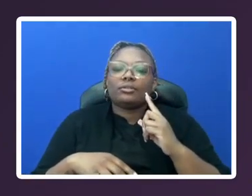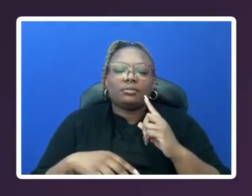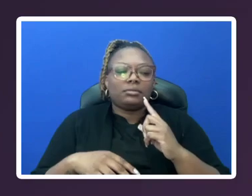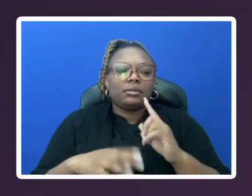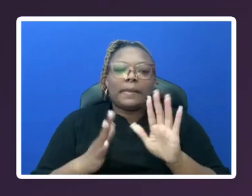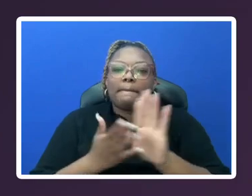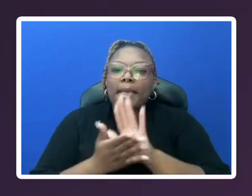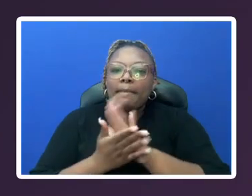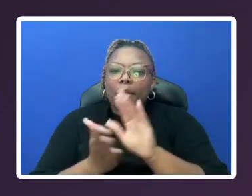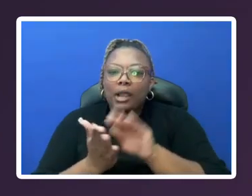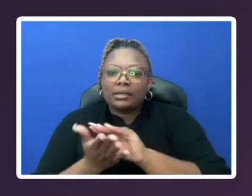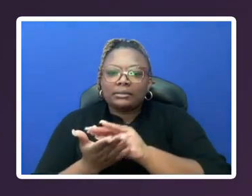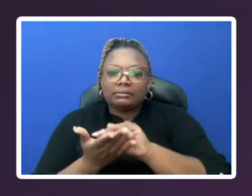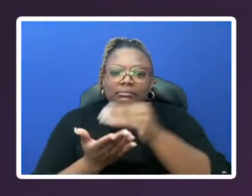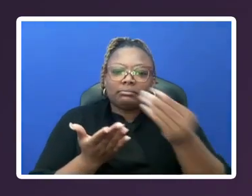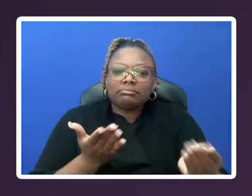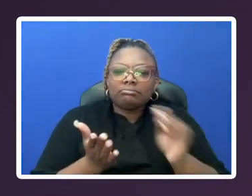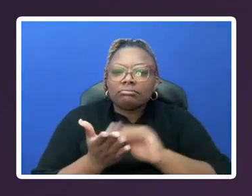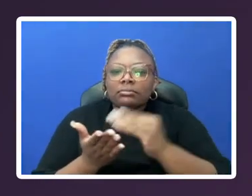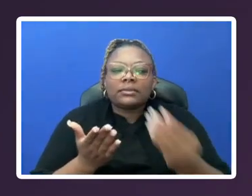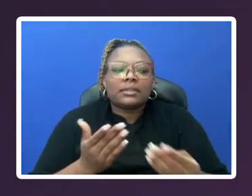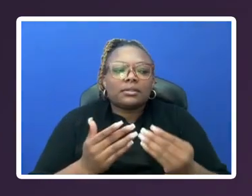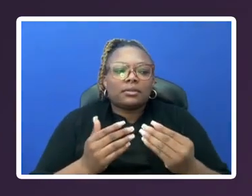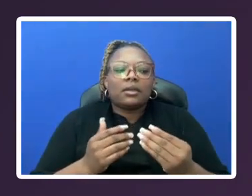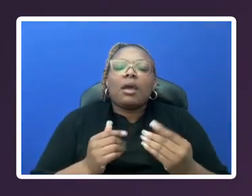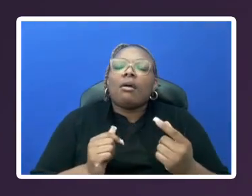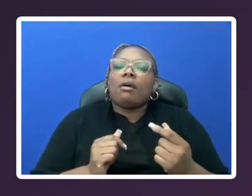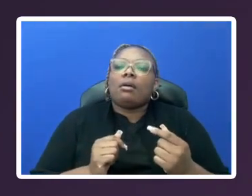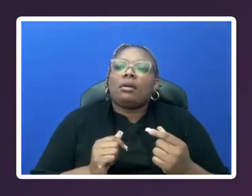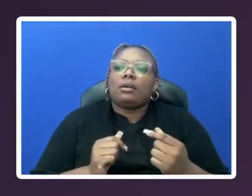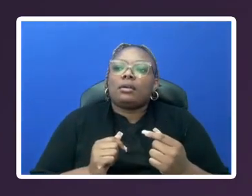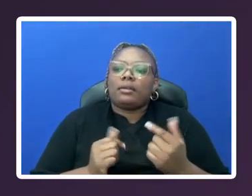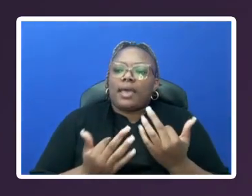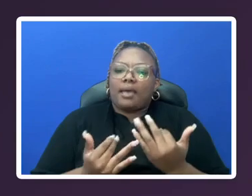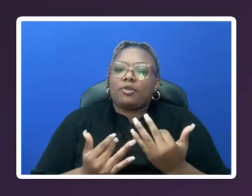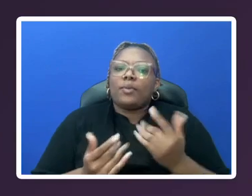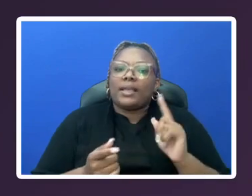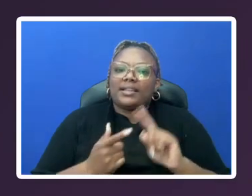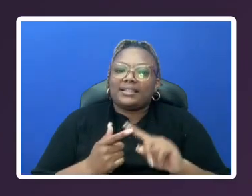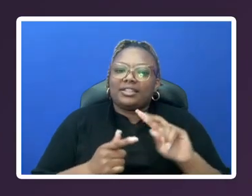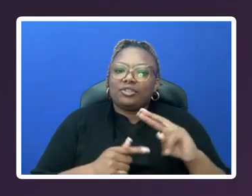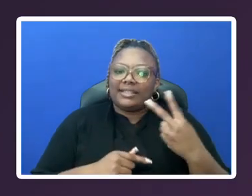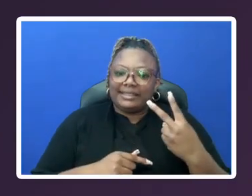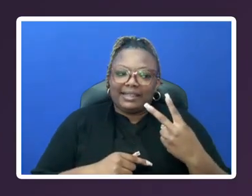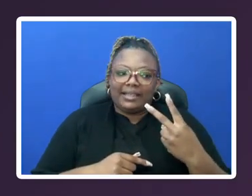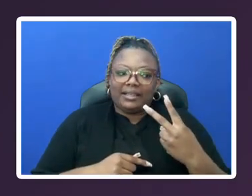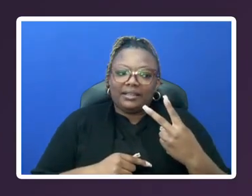which makes me -- or I'll wait until the second -- I'll wait until think .